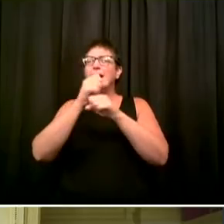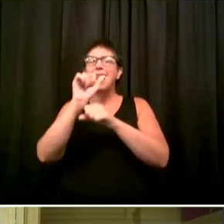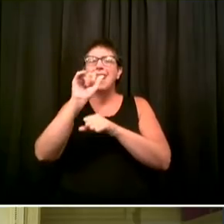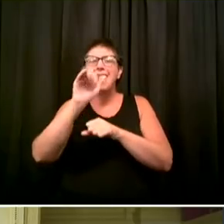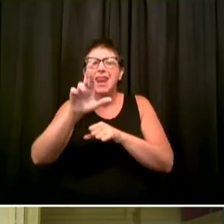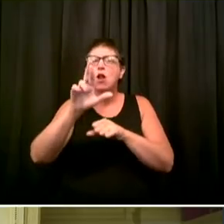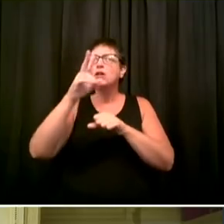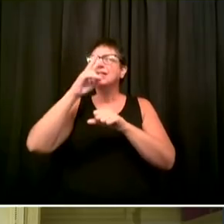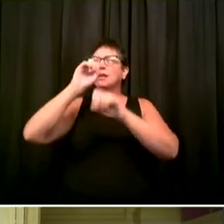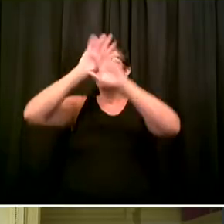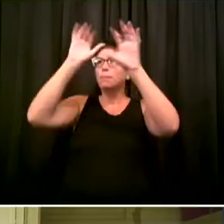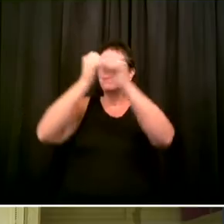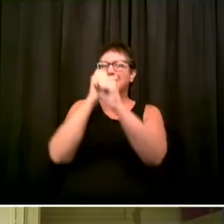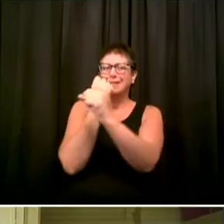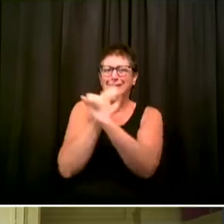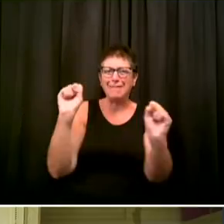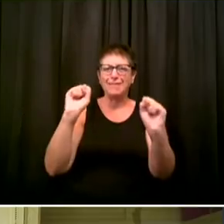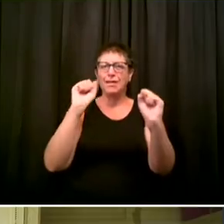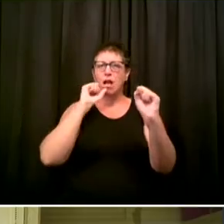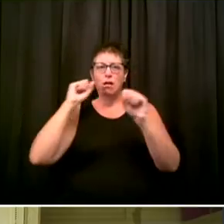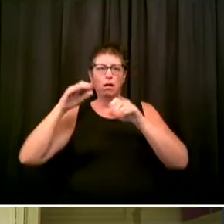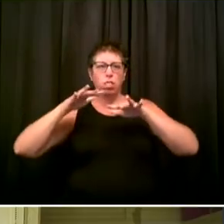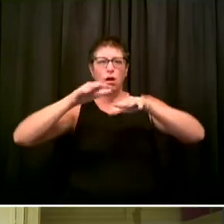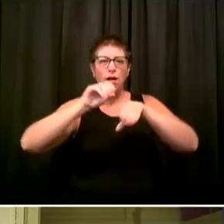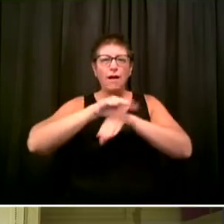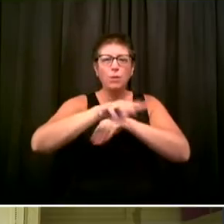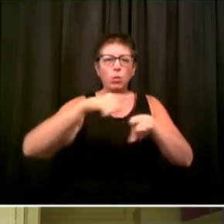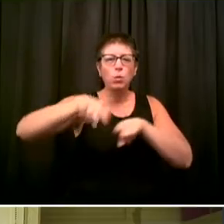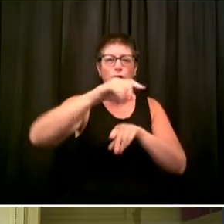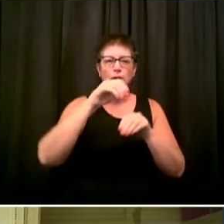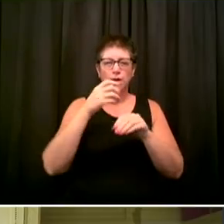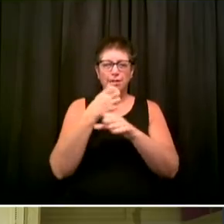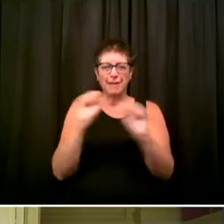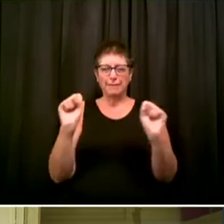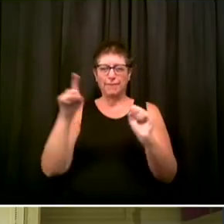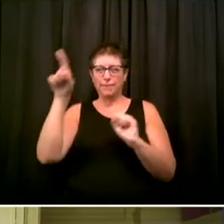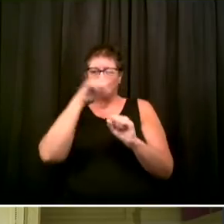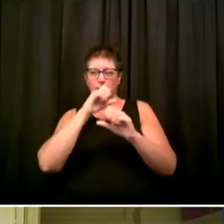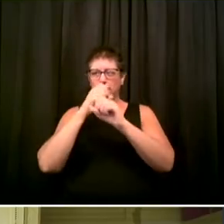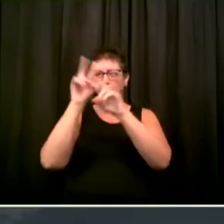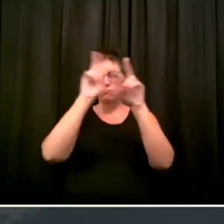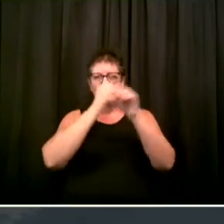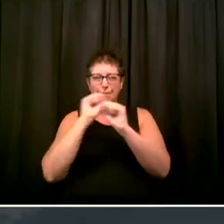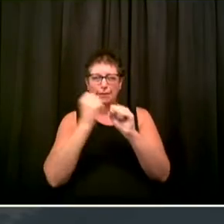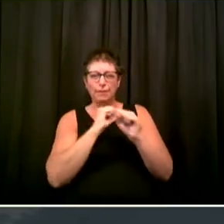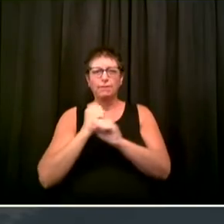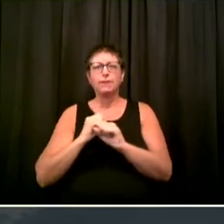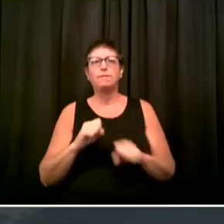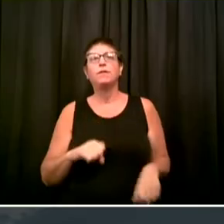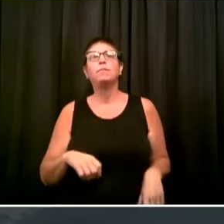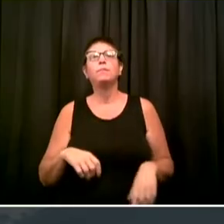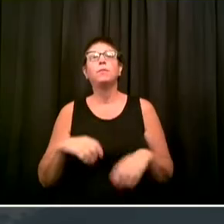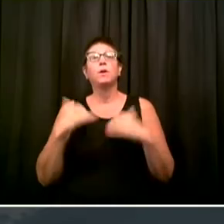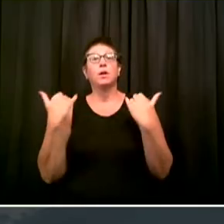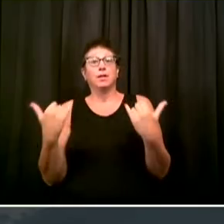DE ERVTIS STRONG AND HIGH